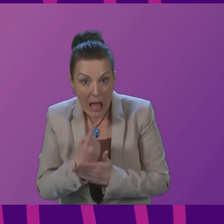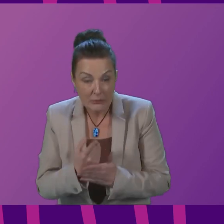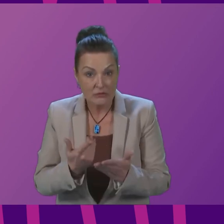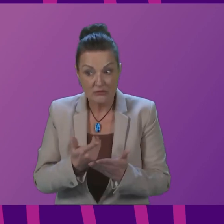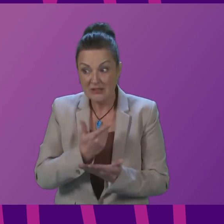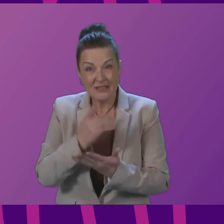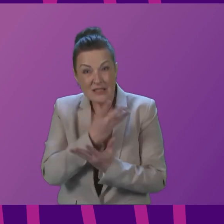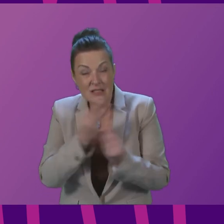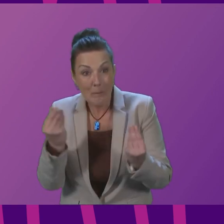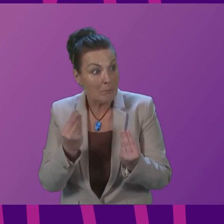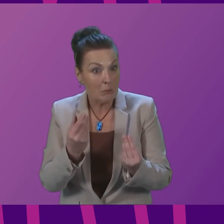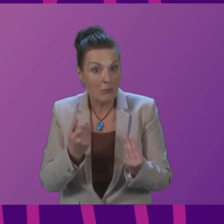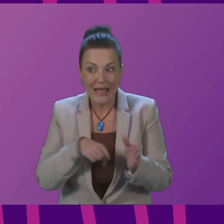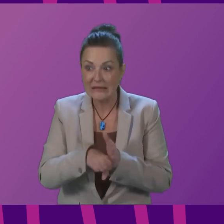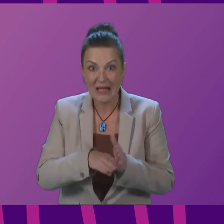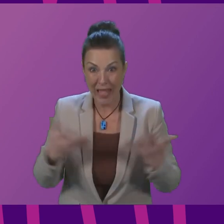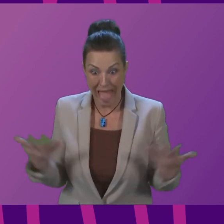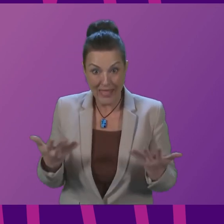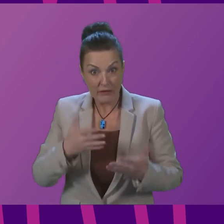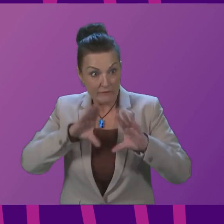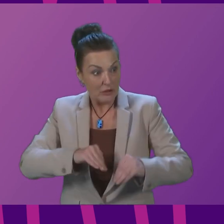of taking exams without having completed their courses.